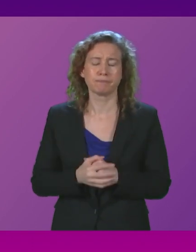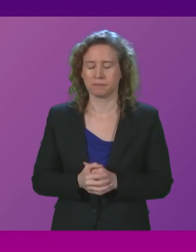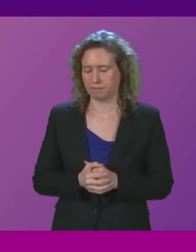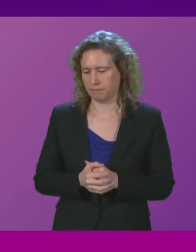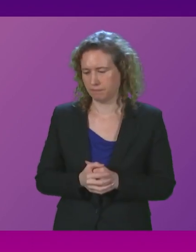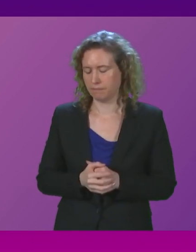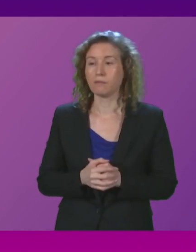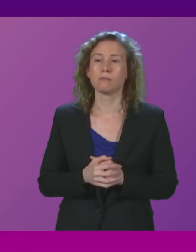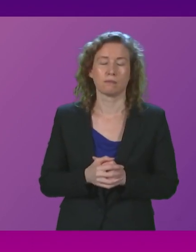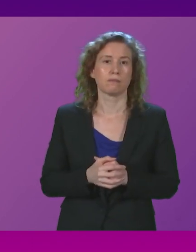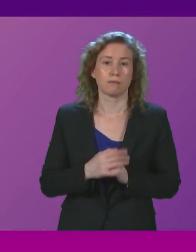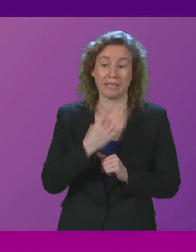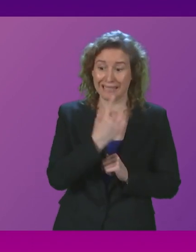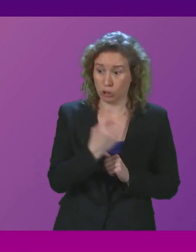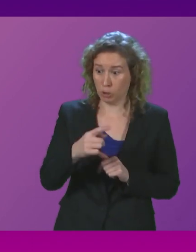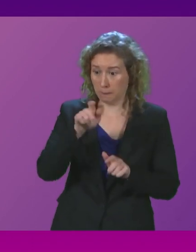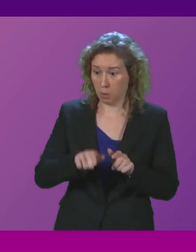Every suicide is a tragedy.